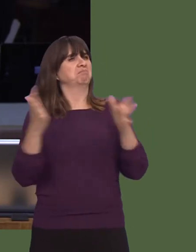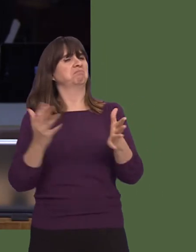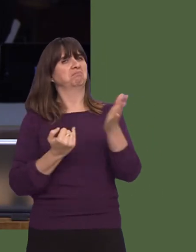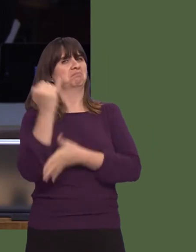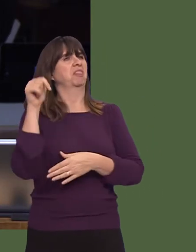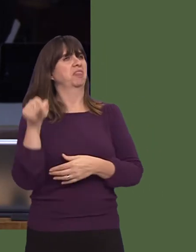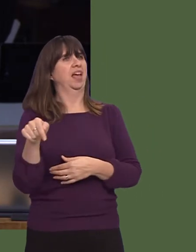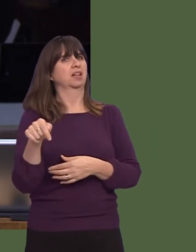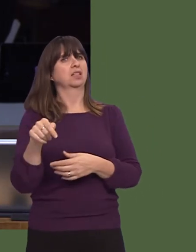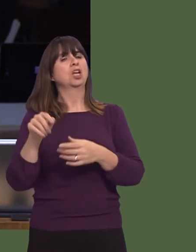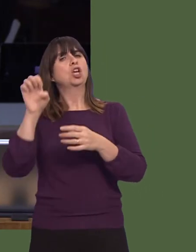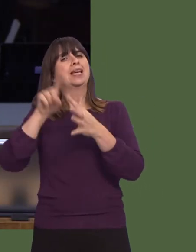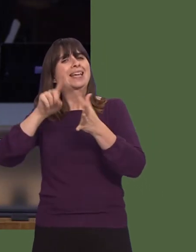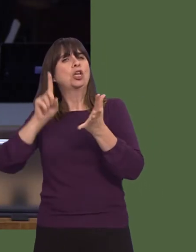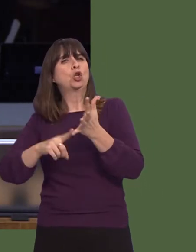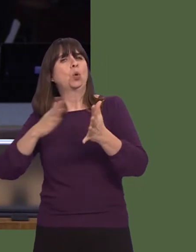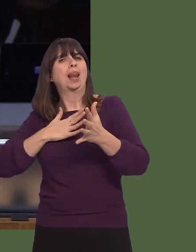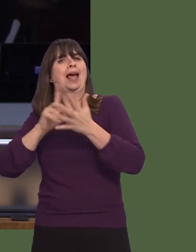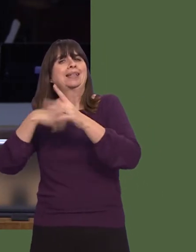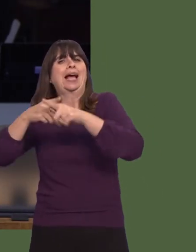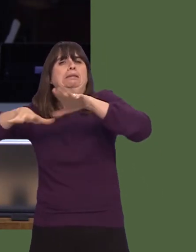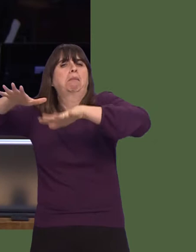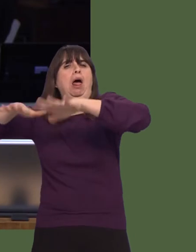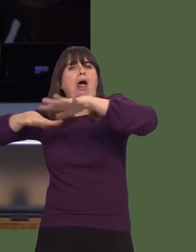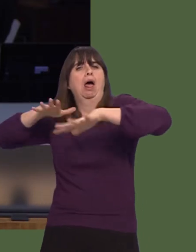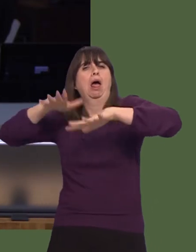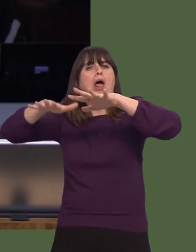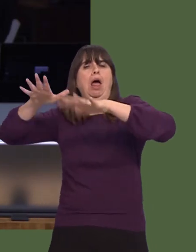European Union is to harmonise taxes so that there is no possibility of doing what the